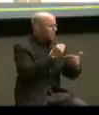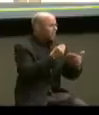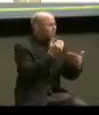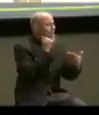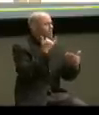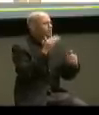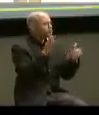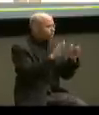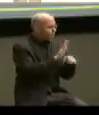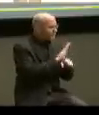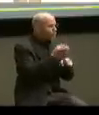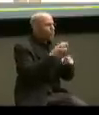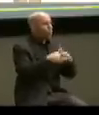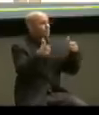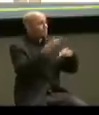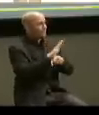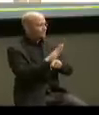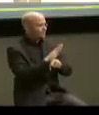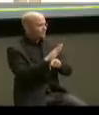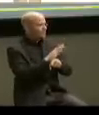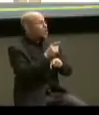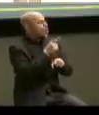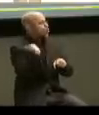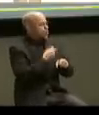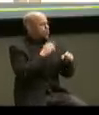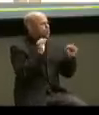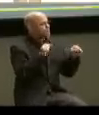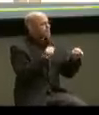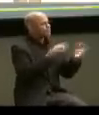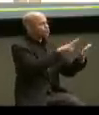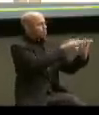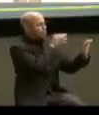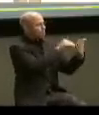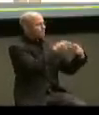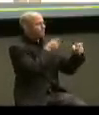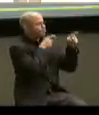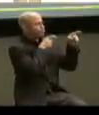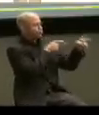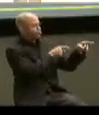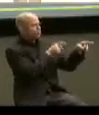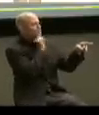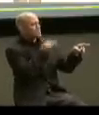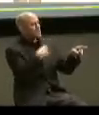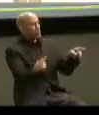BUSINESSES, OR IF YOU'RE A BIG BUSINESS BY SIGNING ON, WE WILL